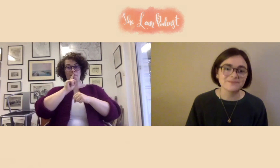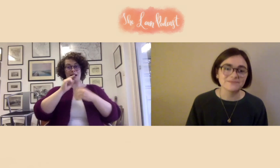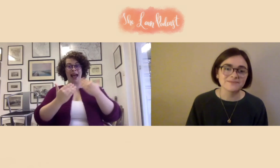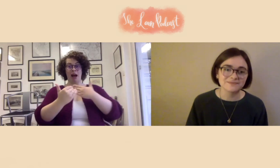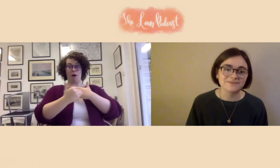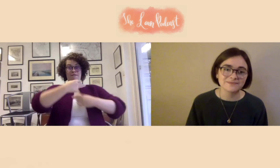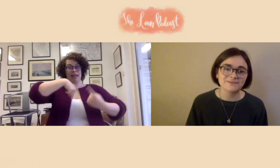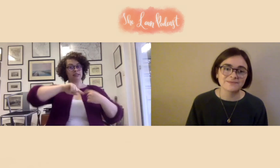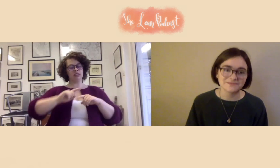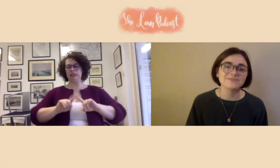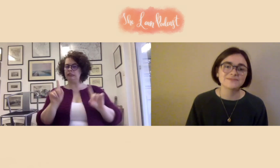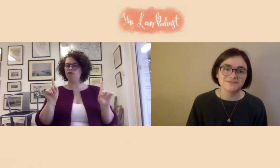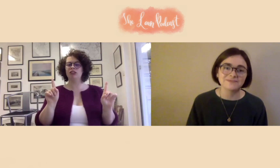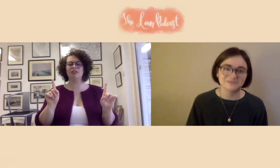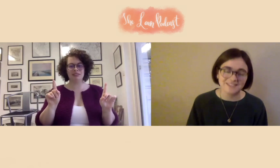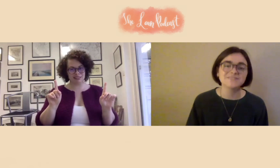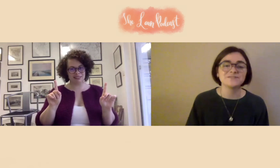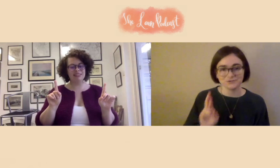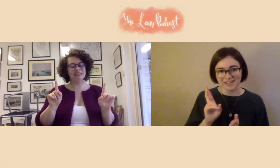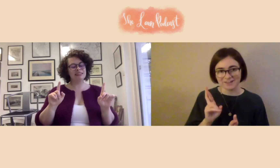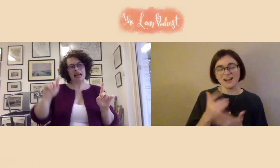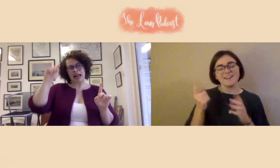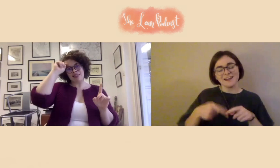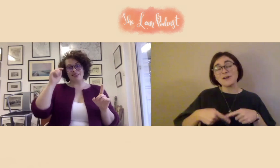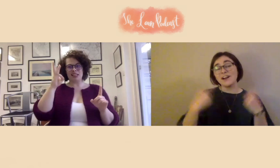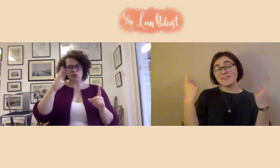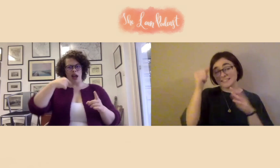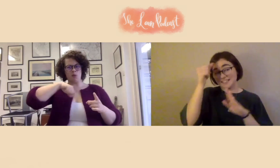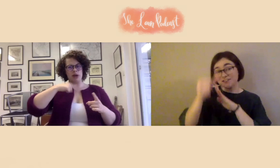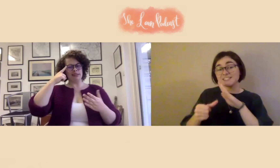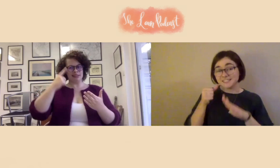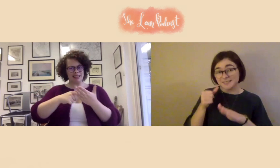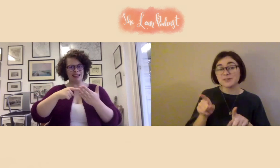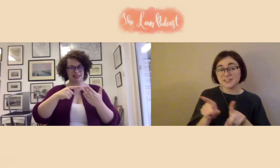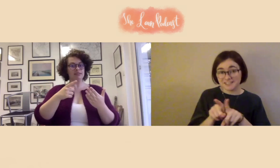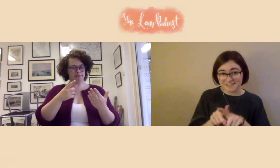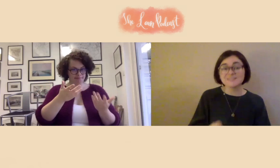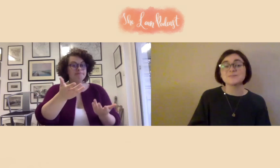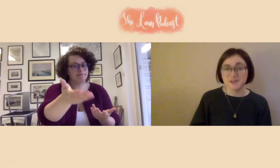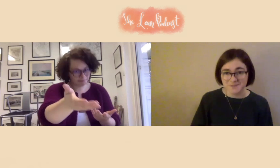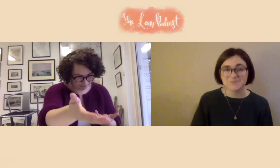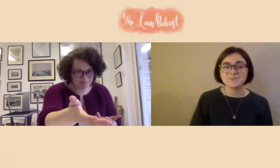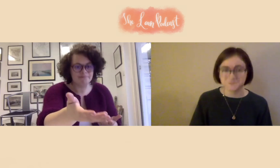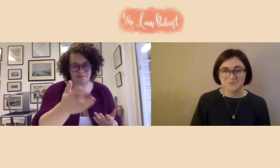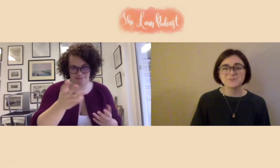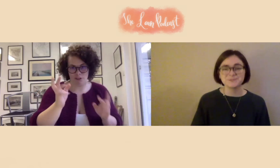but we're all experiencing it very, very differently. Exactly, we all have different experiences of it. That's it.